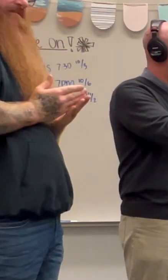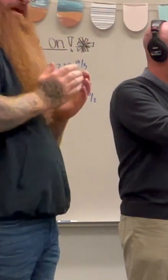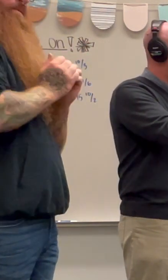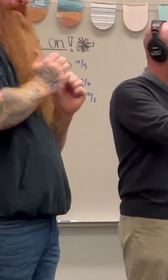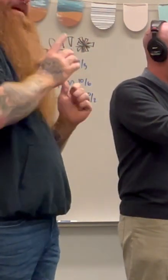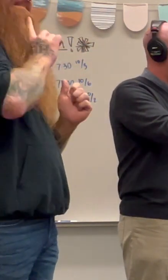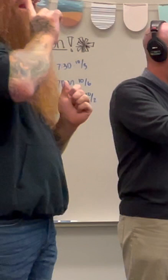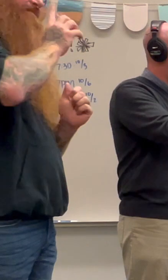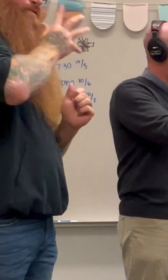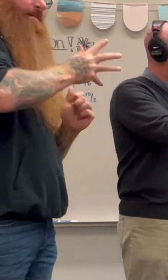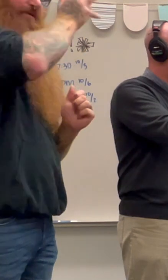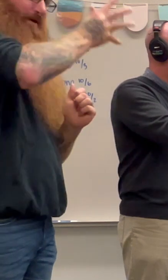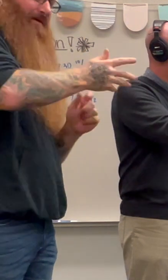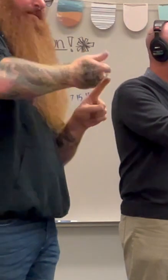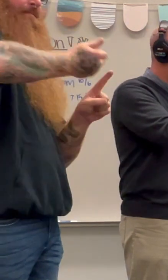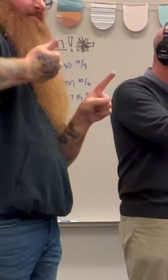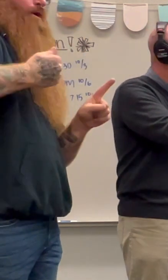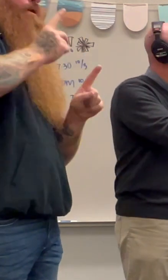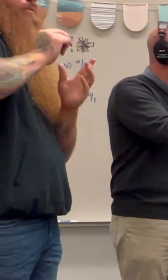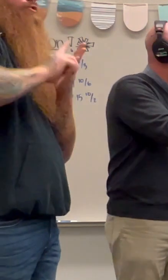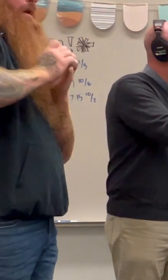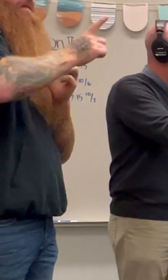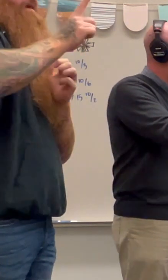and grandpas before I started this gig and I do check in with them regularly because it is very